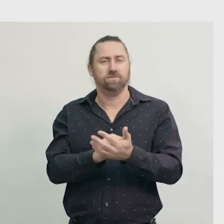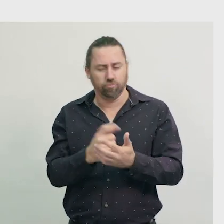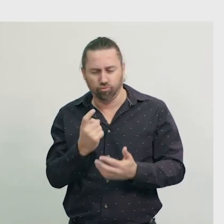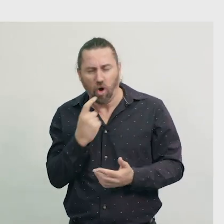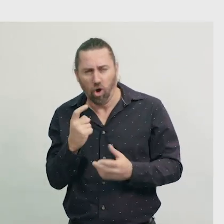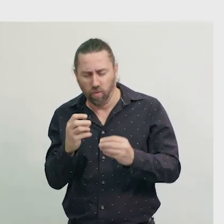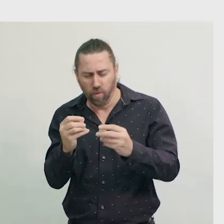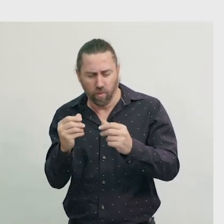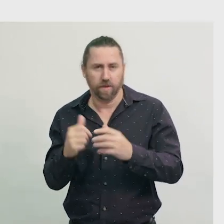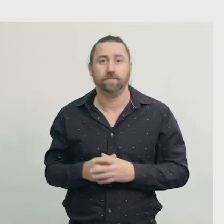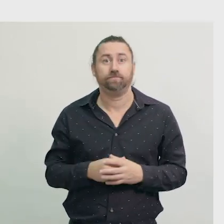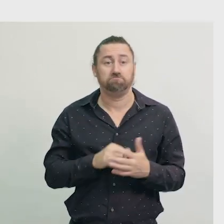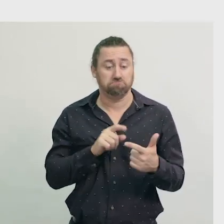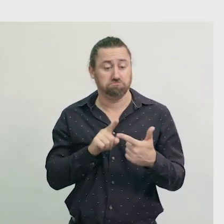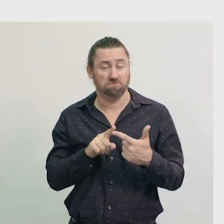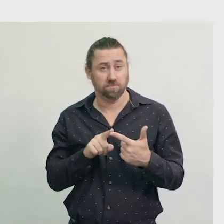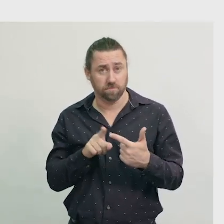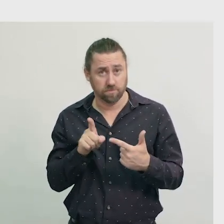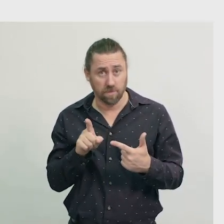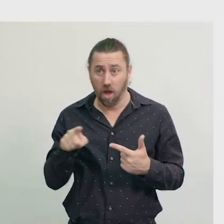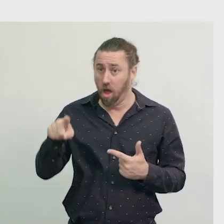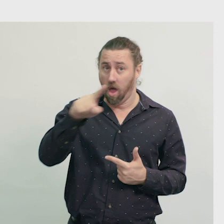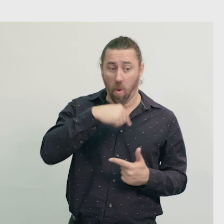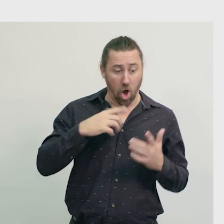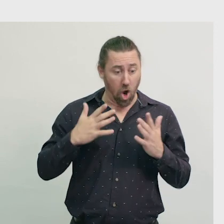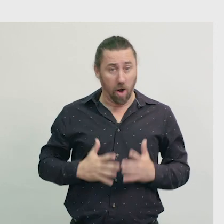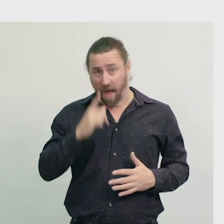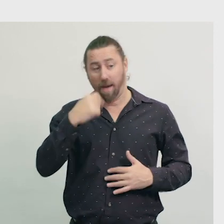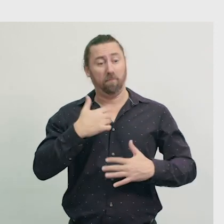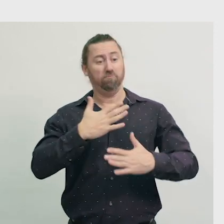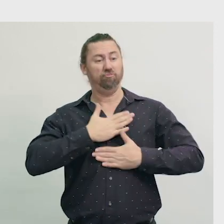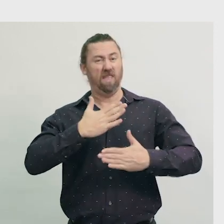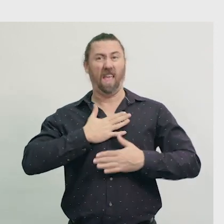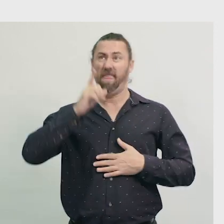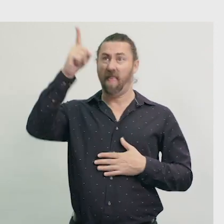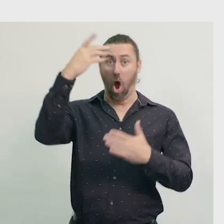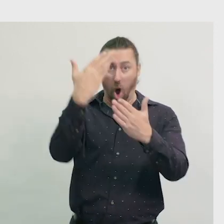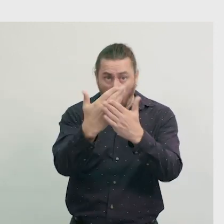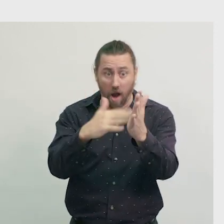Statement 2: Humans can breathe easily on the Moon, it's atmosphere is like Earth's.